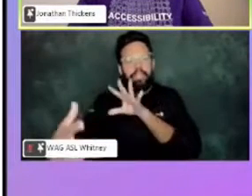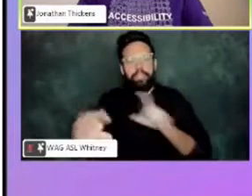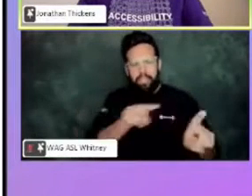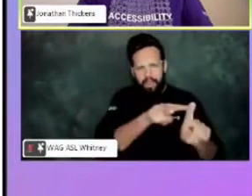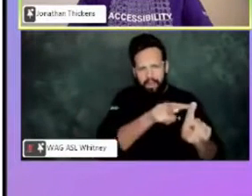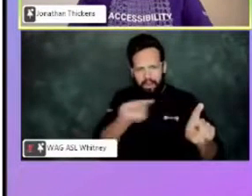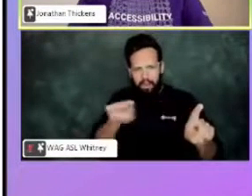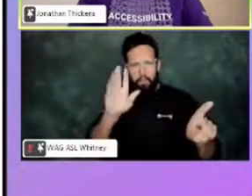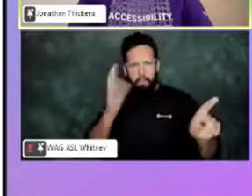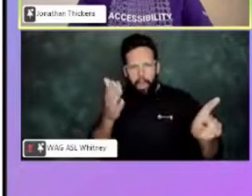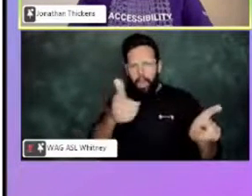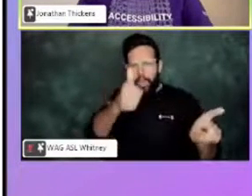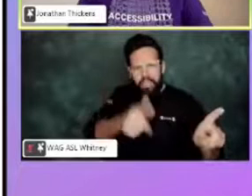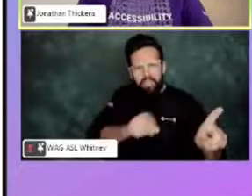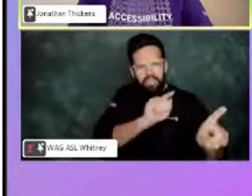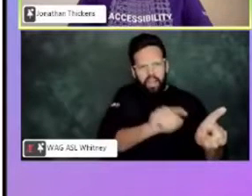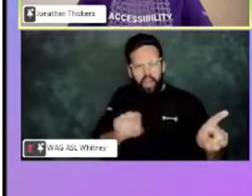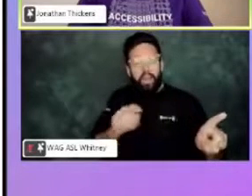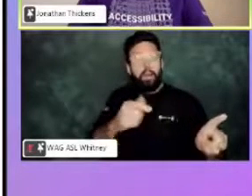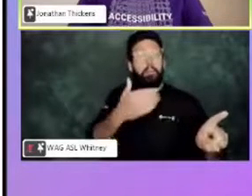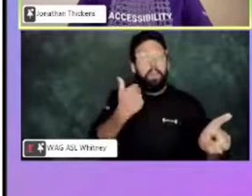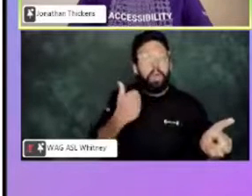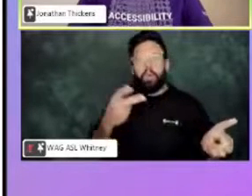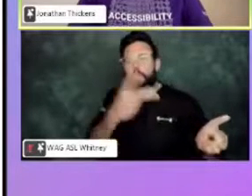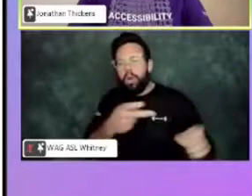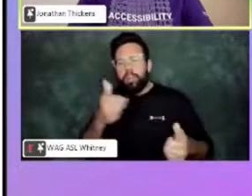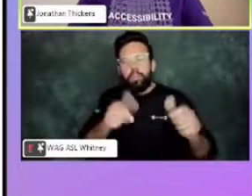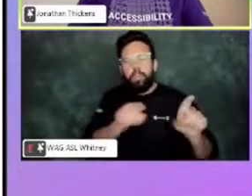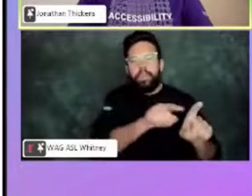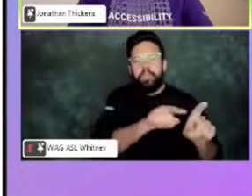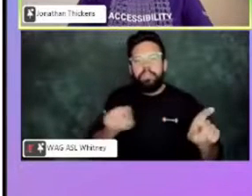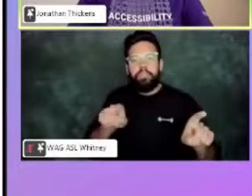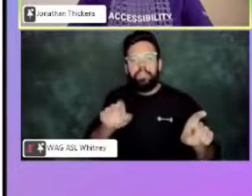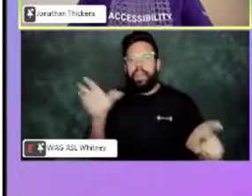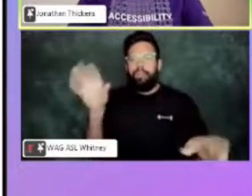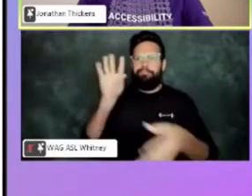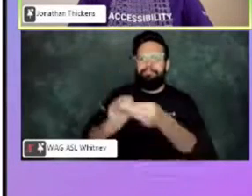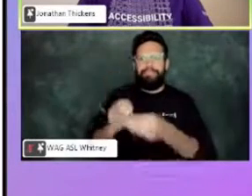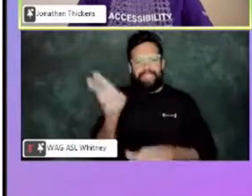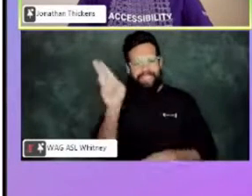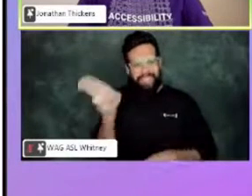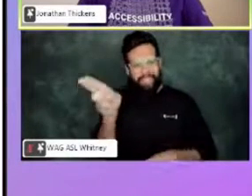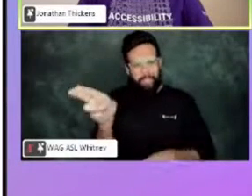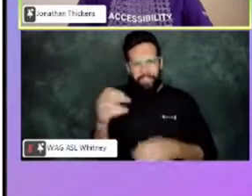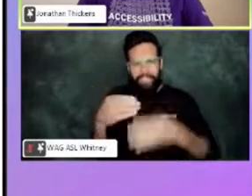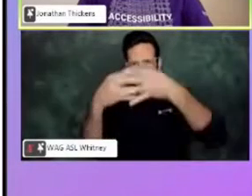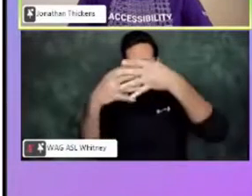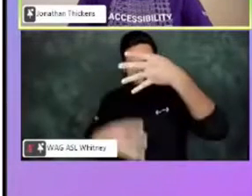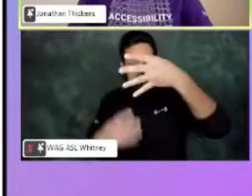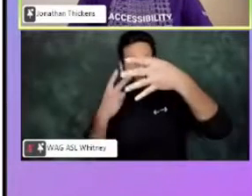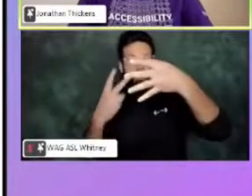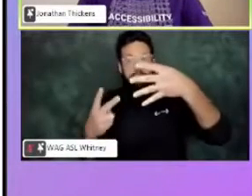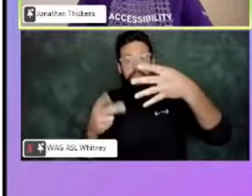you'll have a historical record of all your releases. You'll know exactly how accessibility is changing over time as your app is developed.